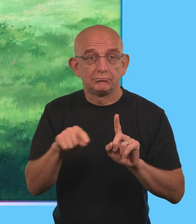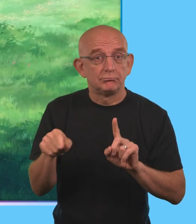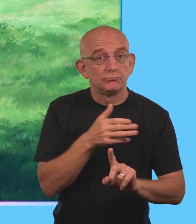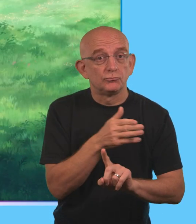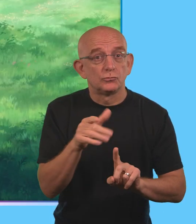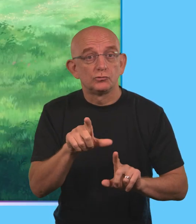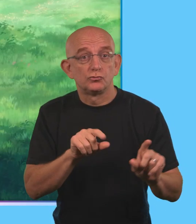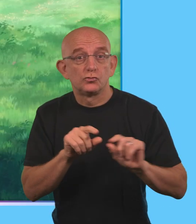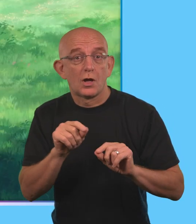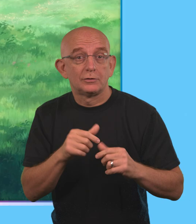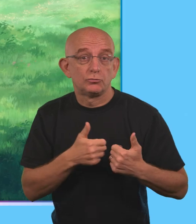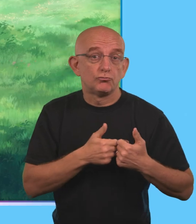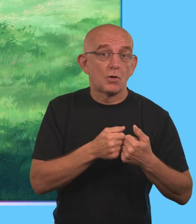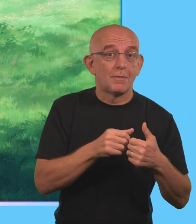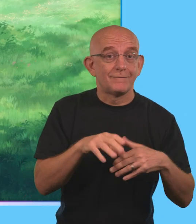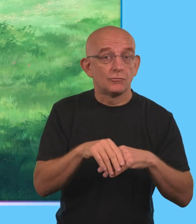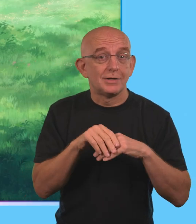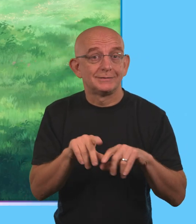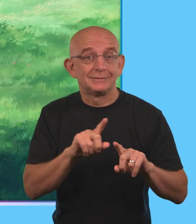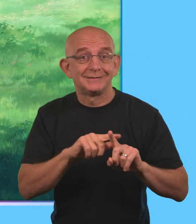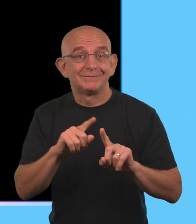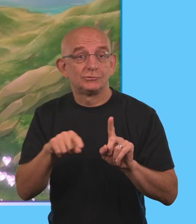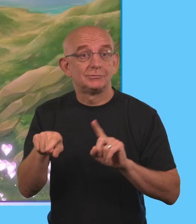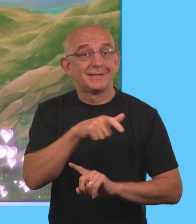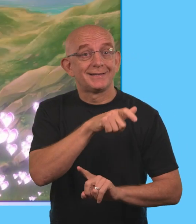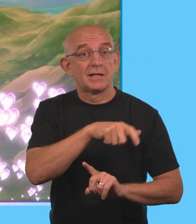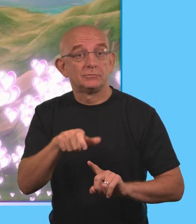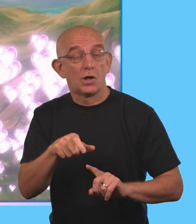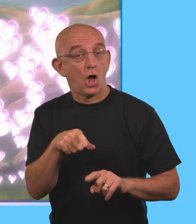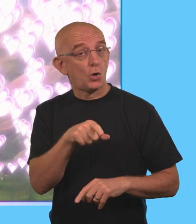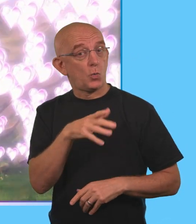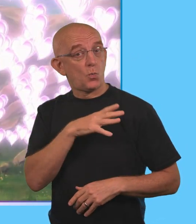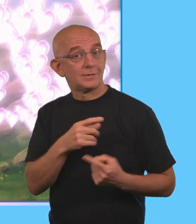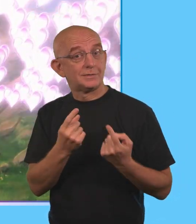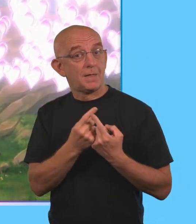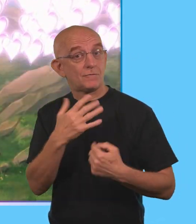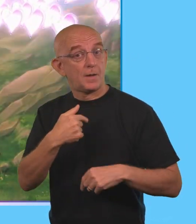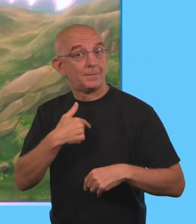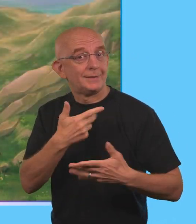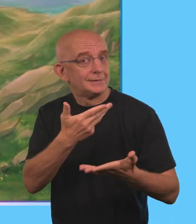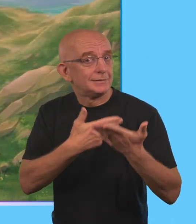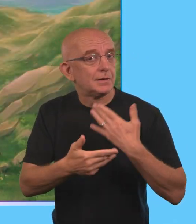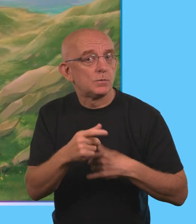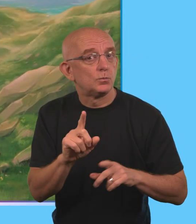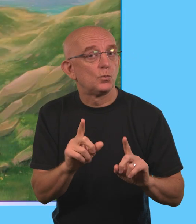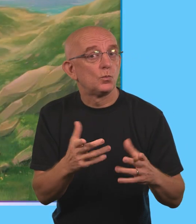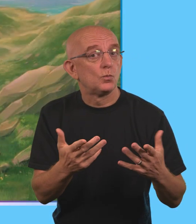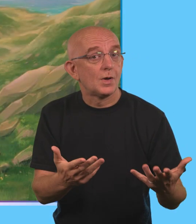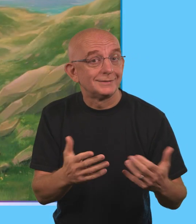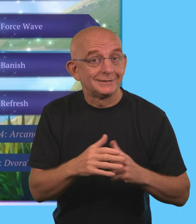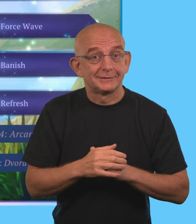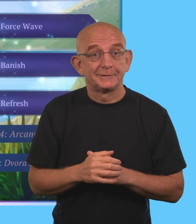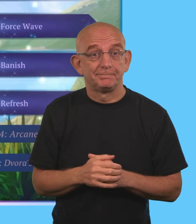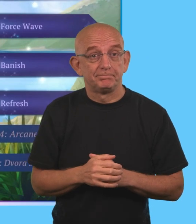with romantic and friendship paths for every character. You want something from me? Tell me what it is.